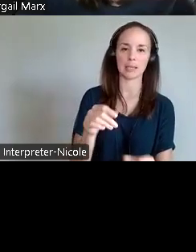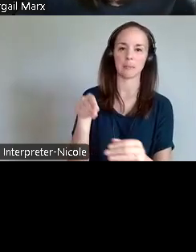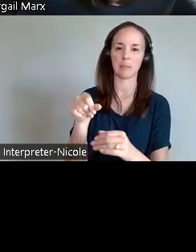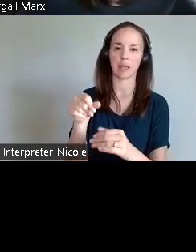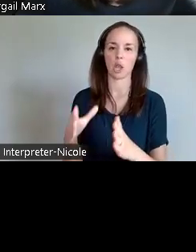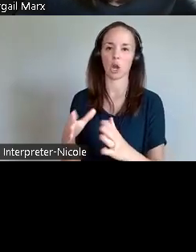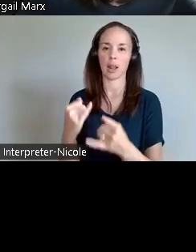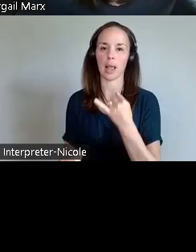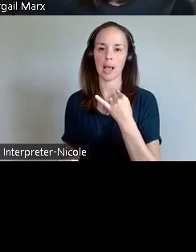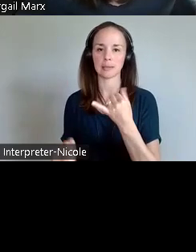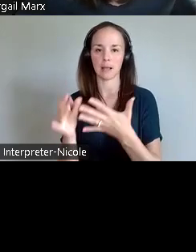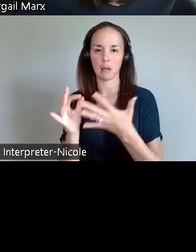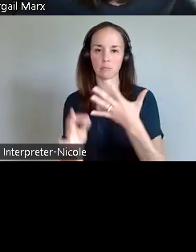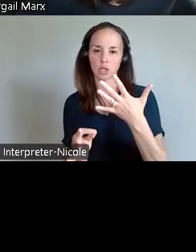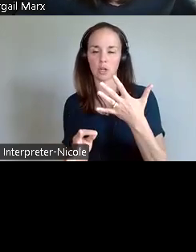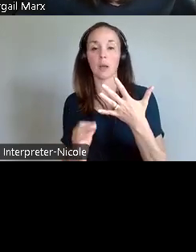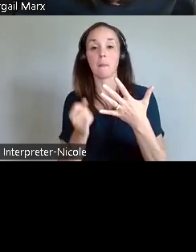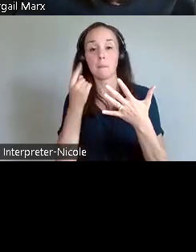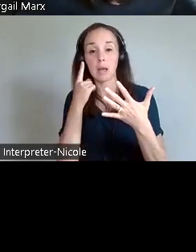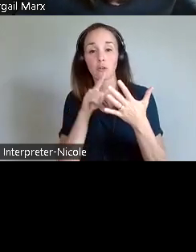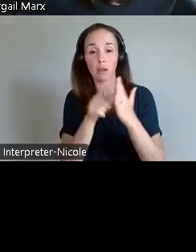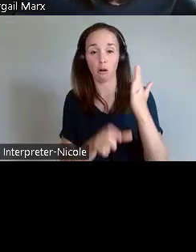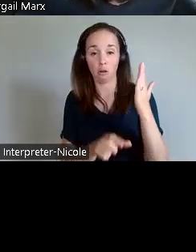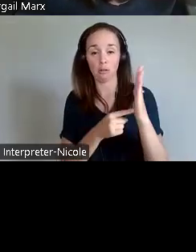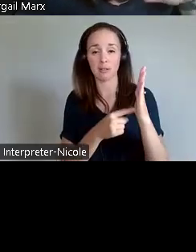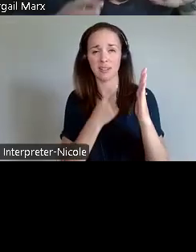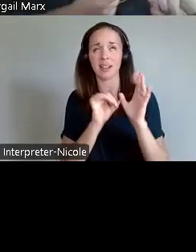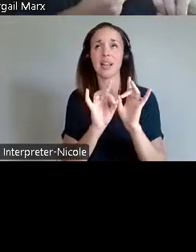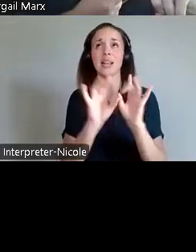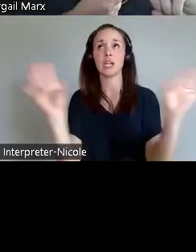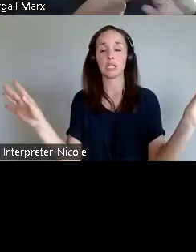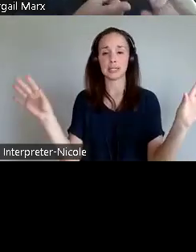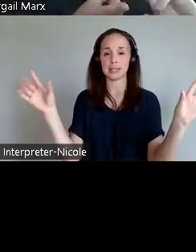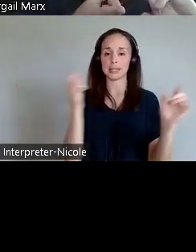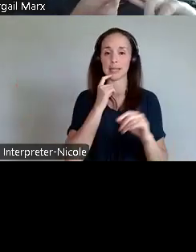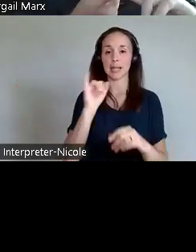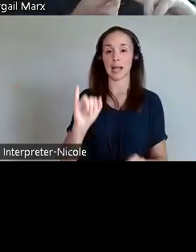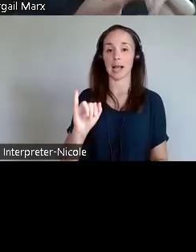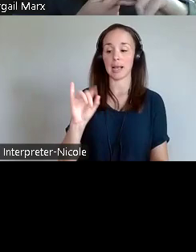however, in the bulletin or the in update, it clearly states that IDEA and other